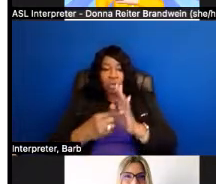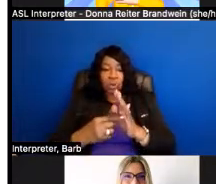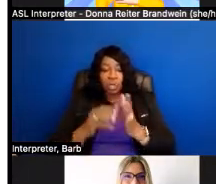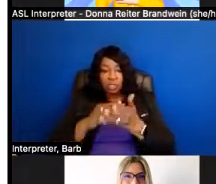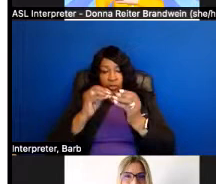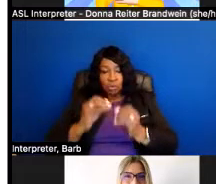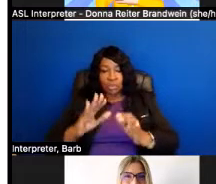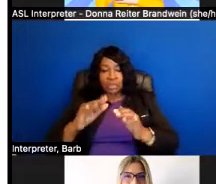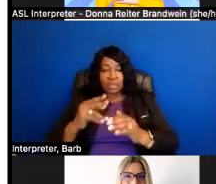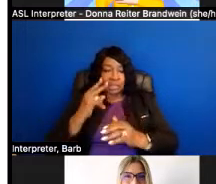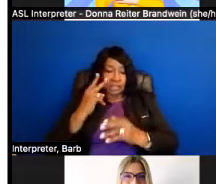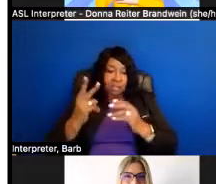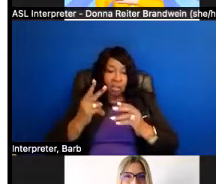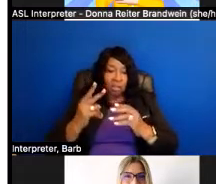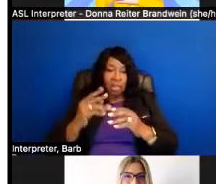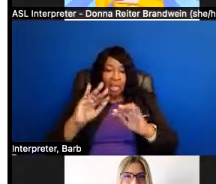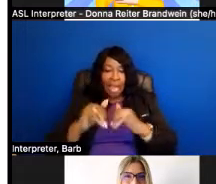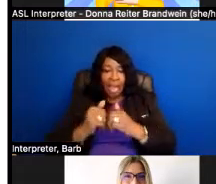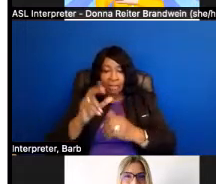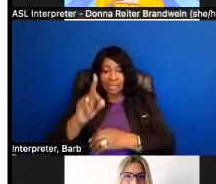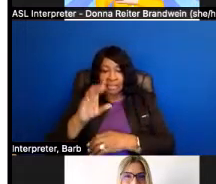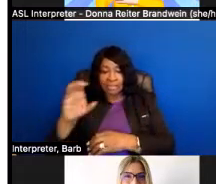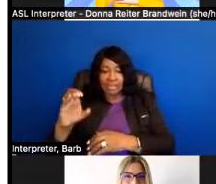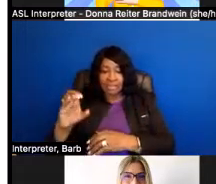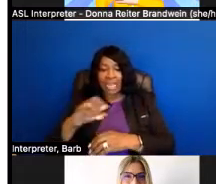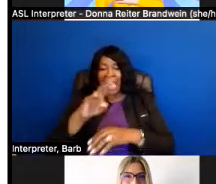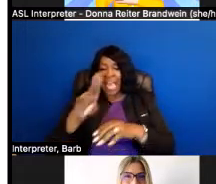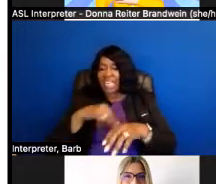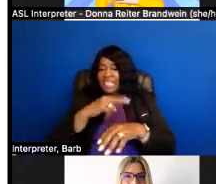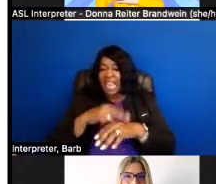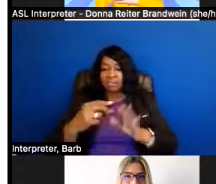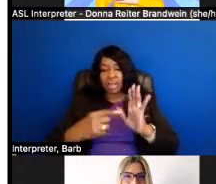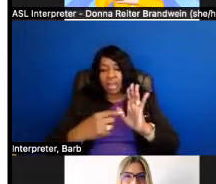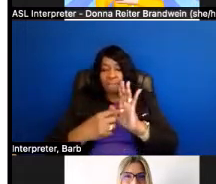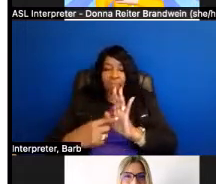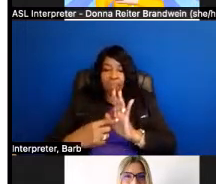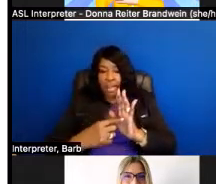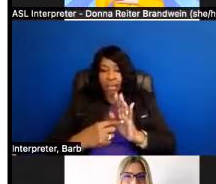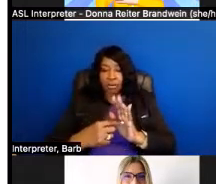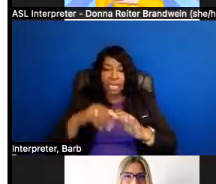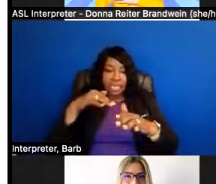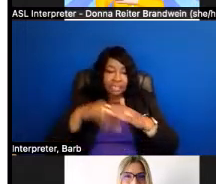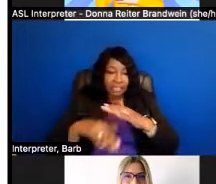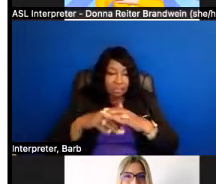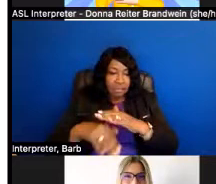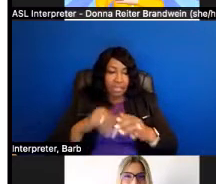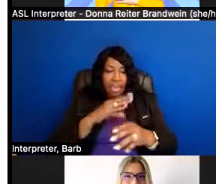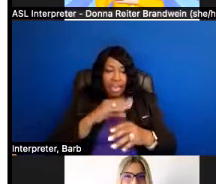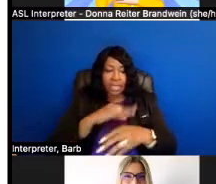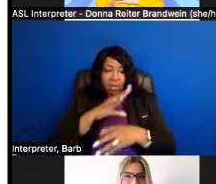naturally modeled accessibility and inclusion. Toby said, "it doesn't feel like you're being taught,